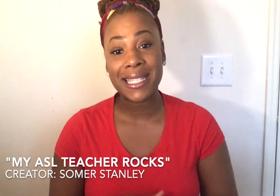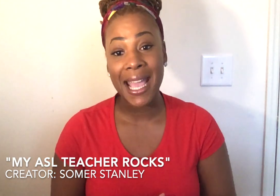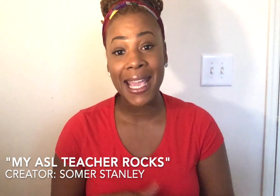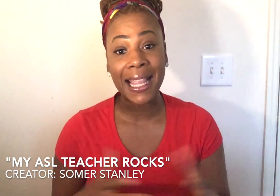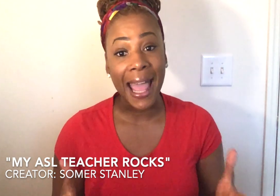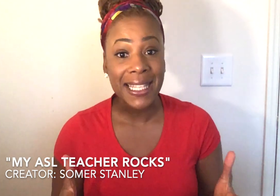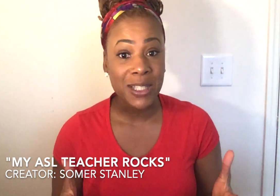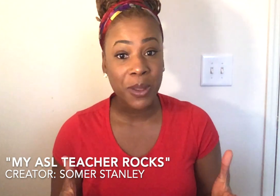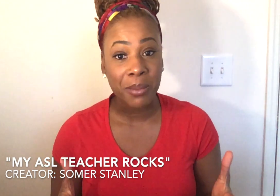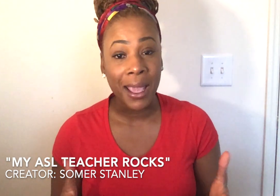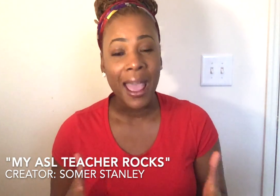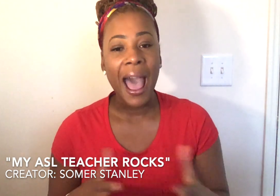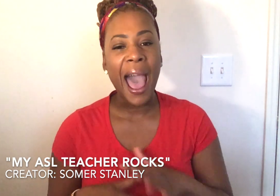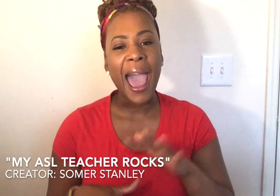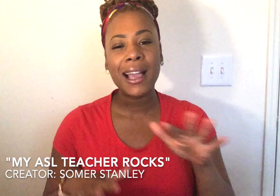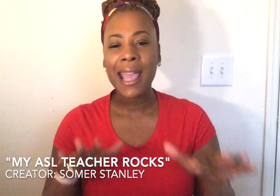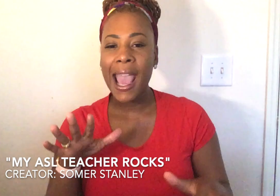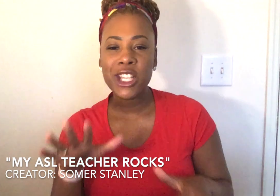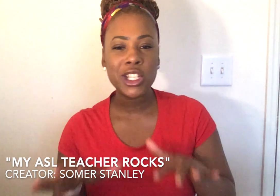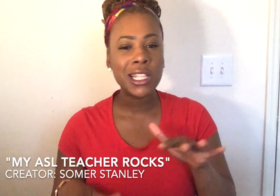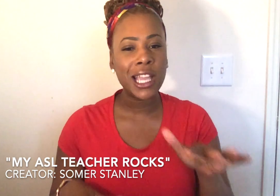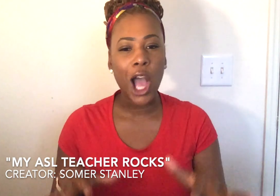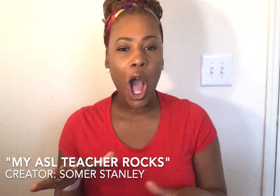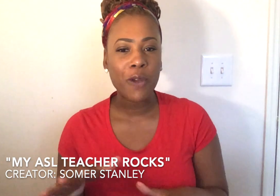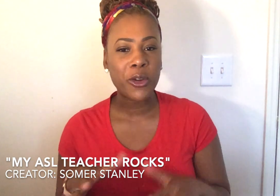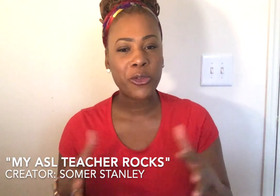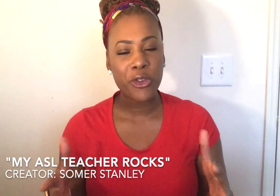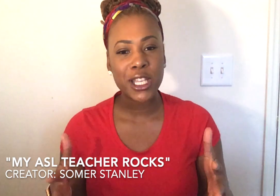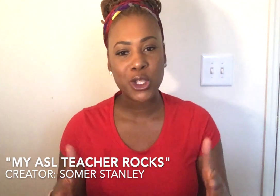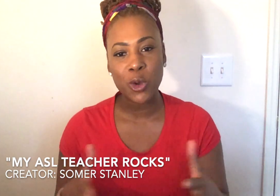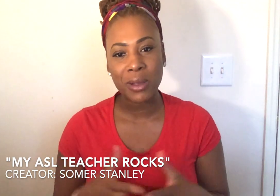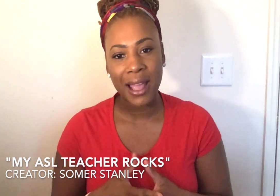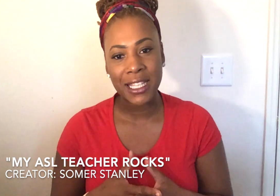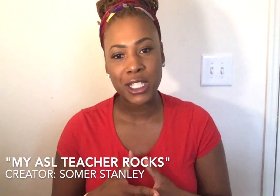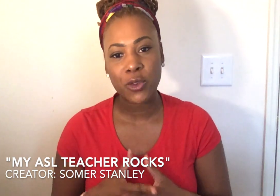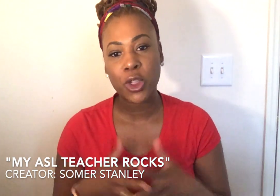taking classes with me I occasionally offer free zoom classes for those